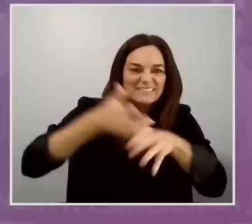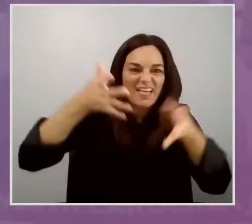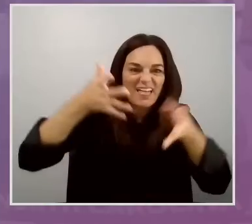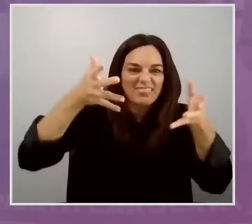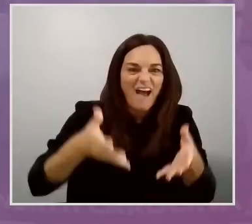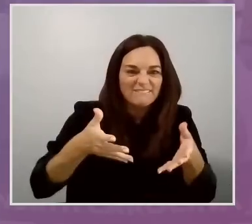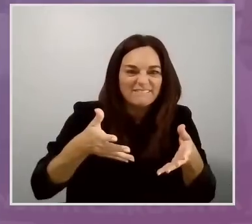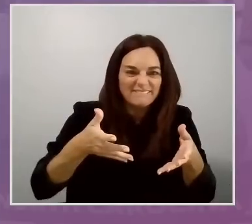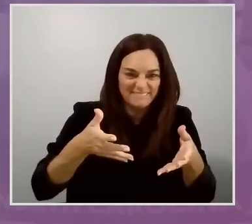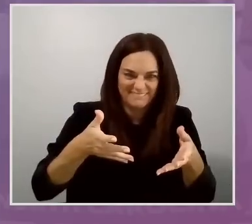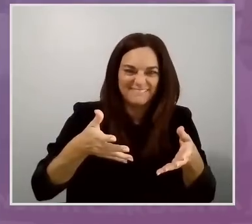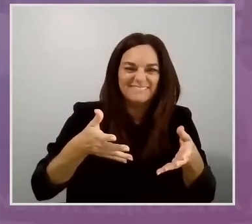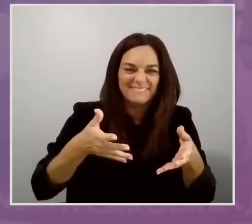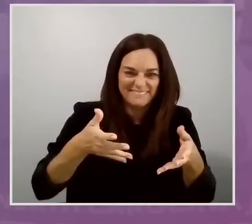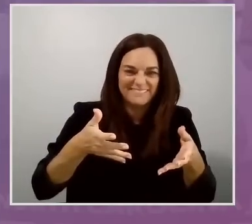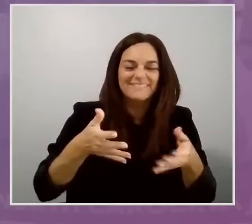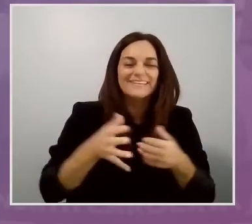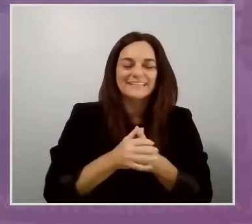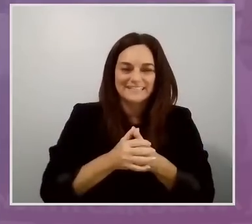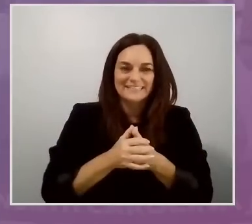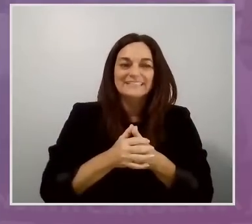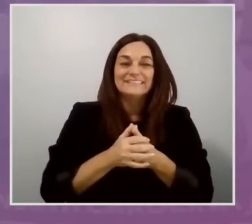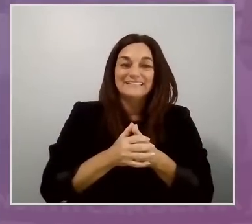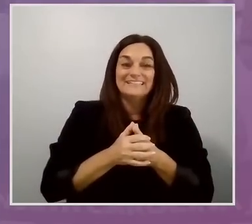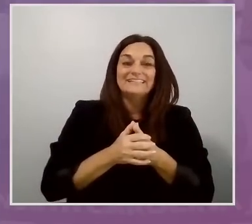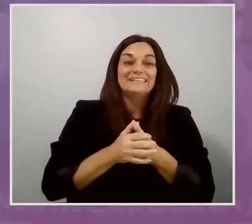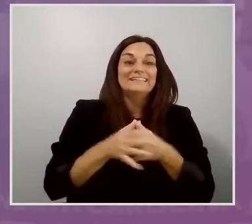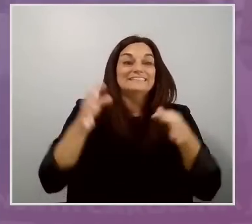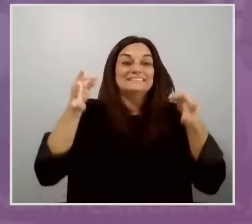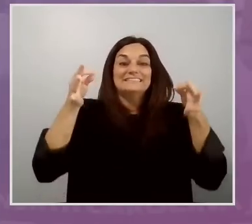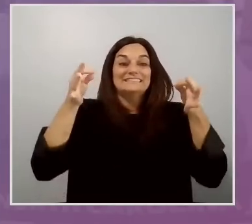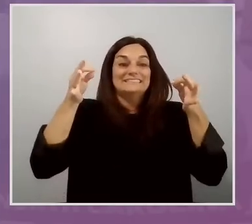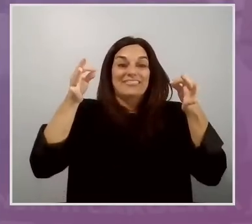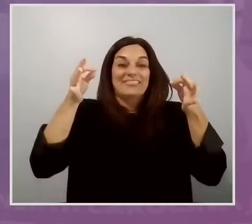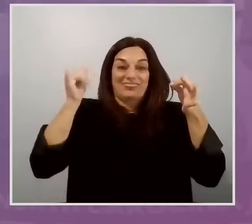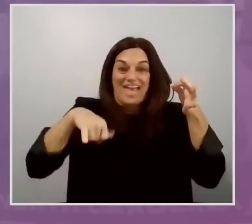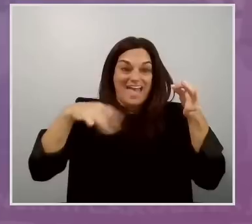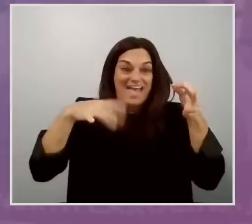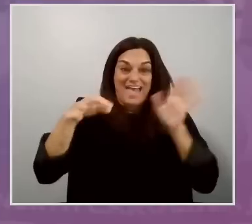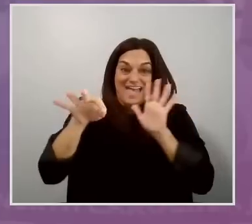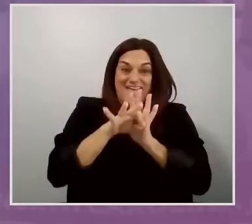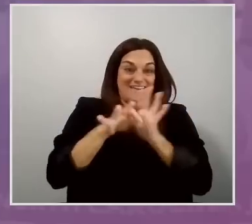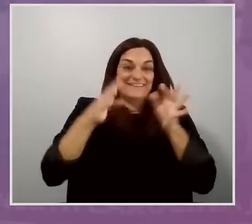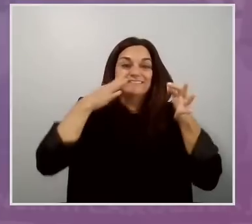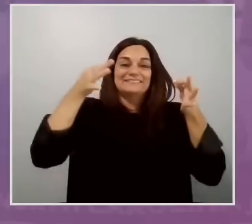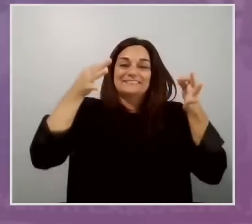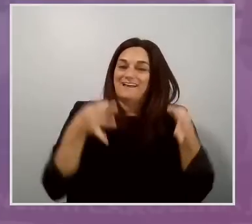NEIGHBOR. SO HERE WE ARE. WE ARE 19 DAYS AWAY FROM THIS